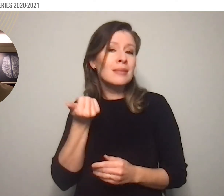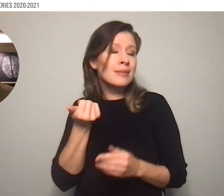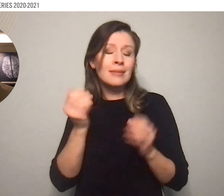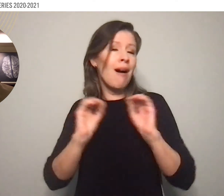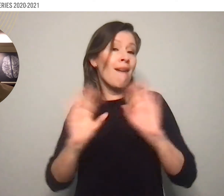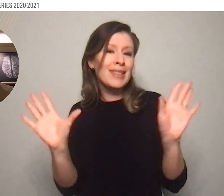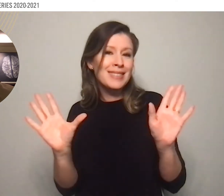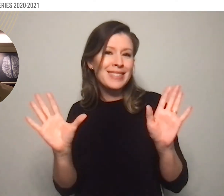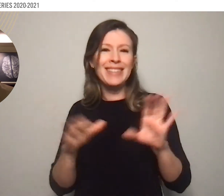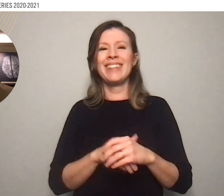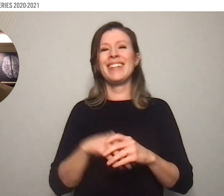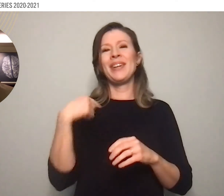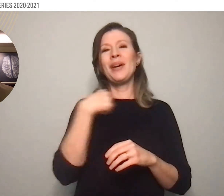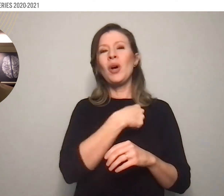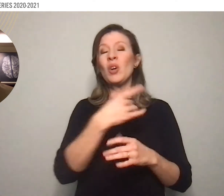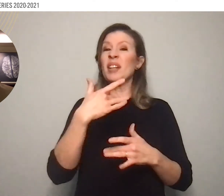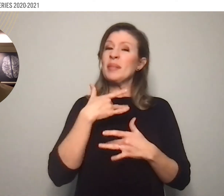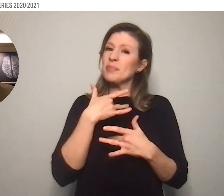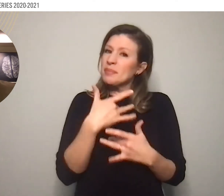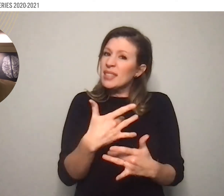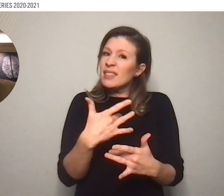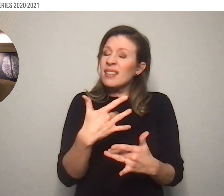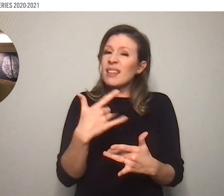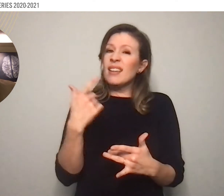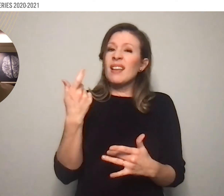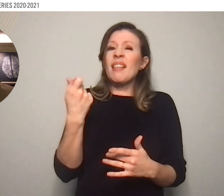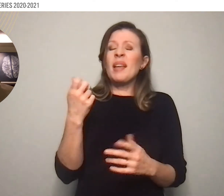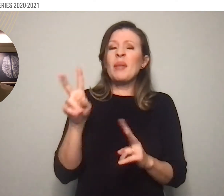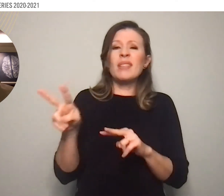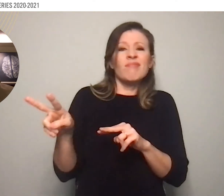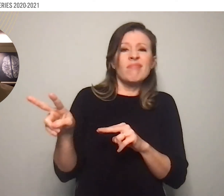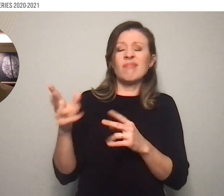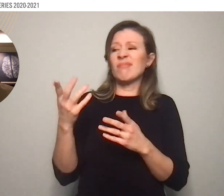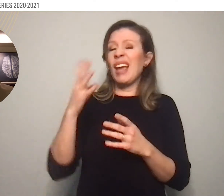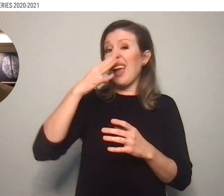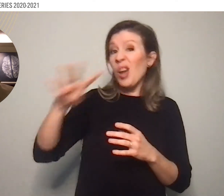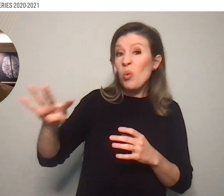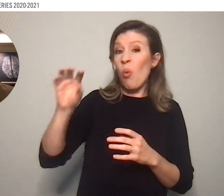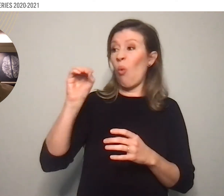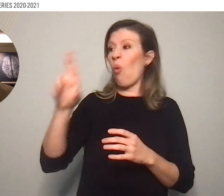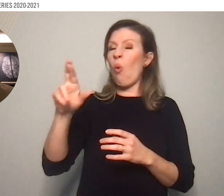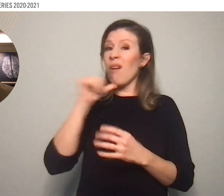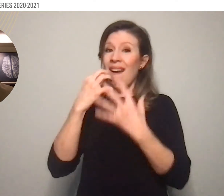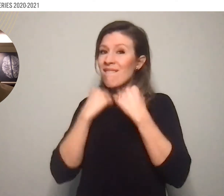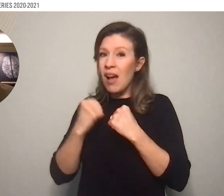the best, we tend to we tend to ignore or at minimum devalue the information from other fields.